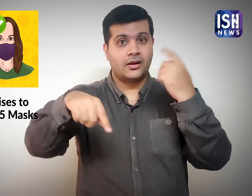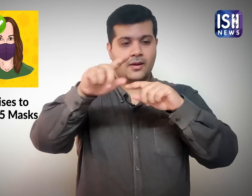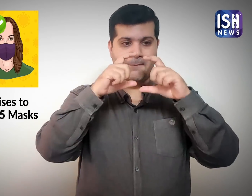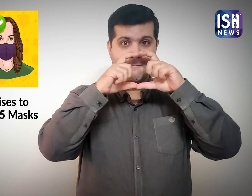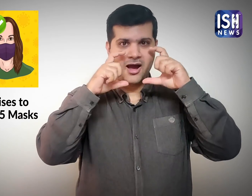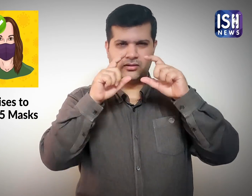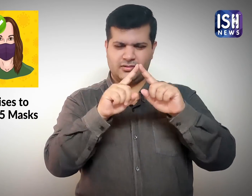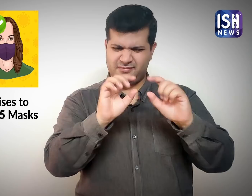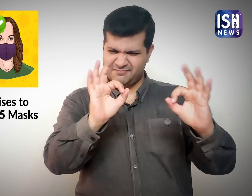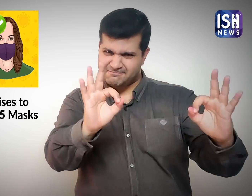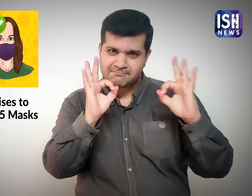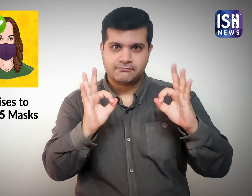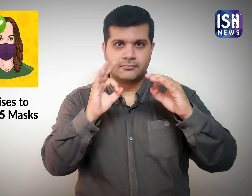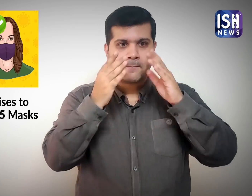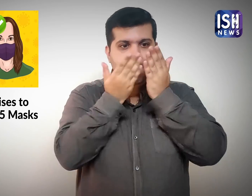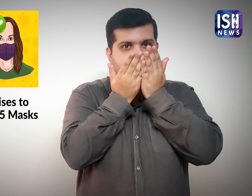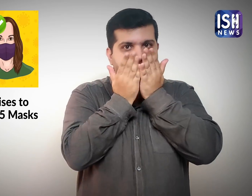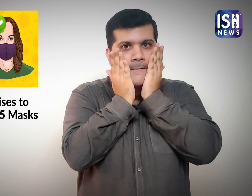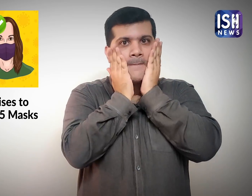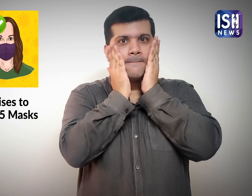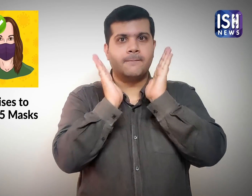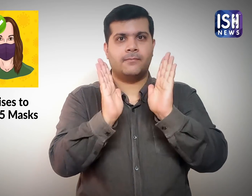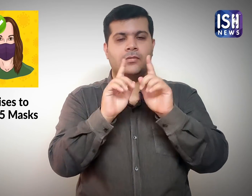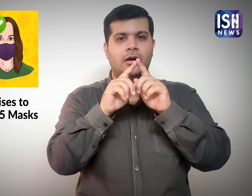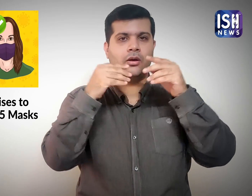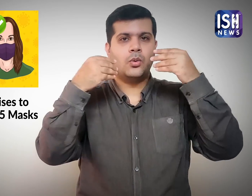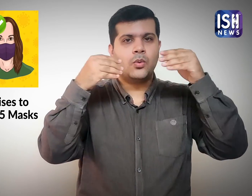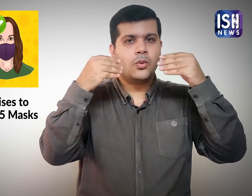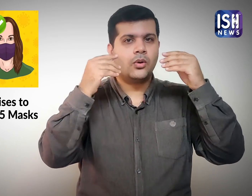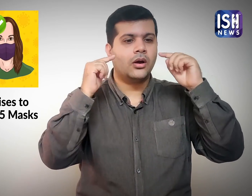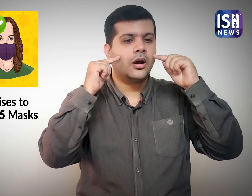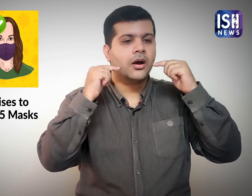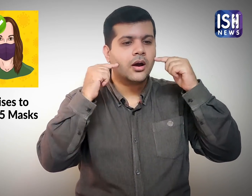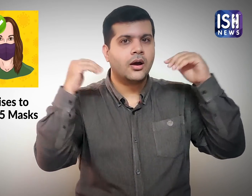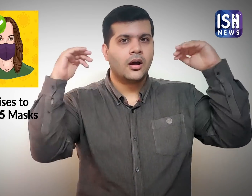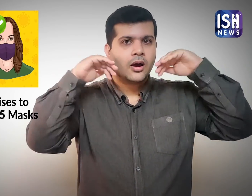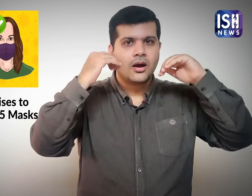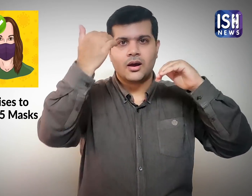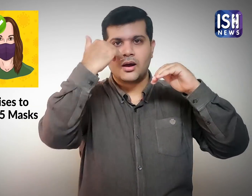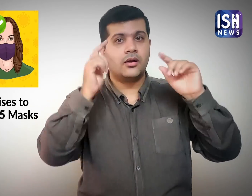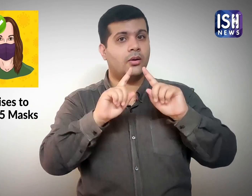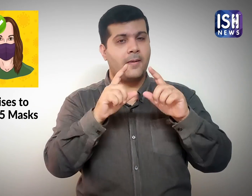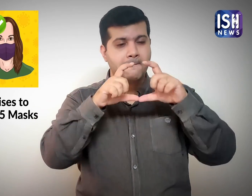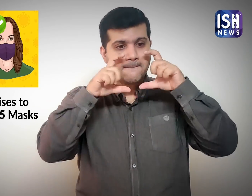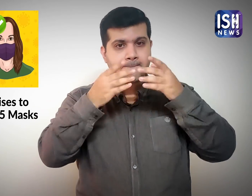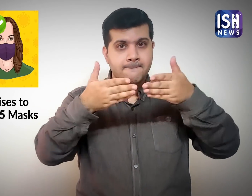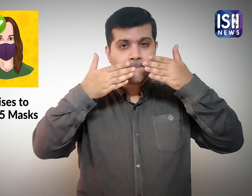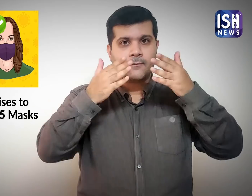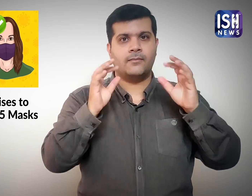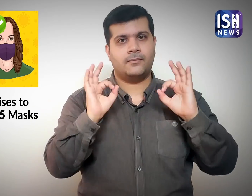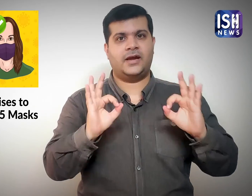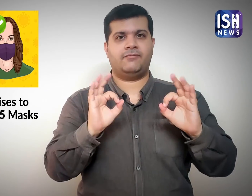The mask should fit the face well and there should be no gaps on the sides.